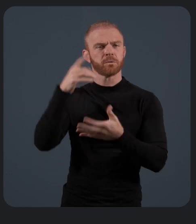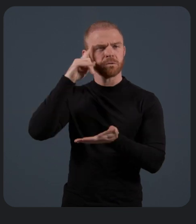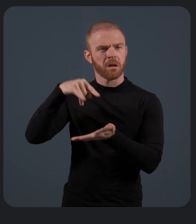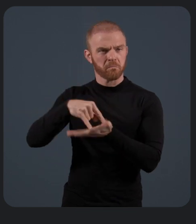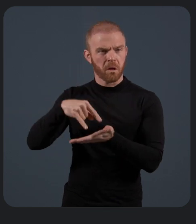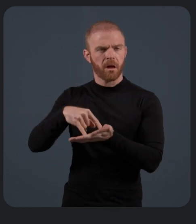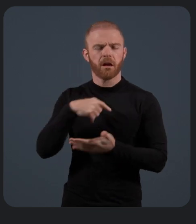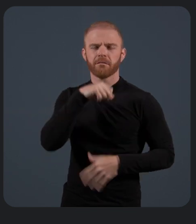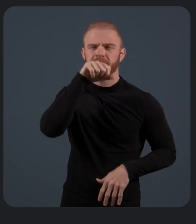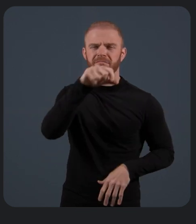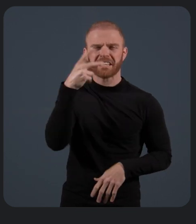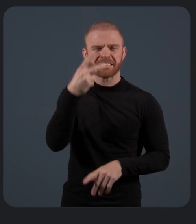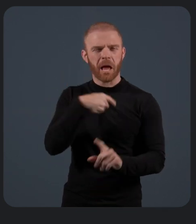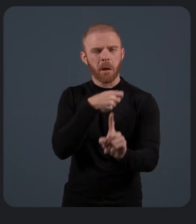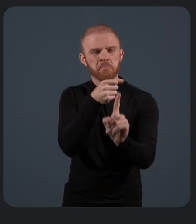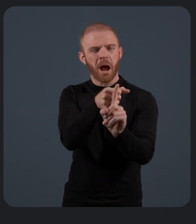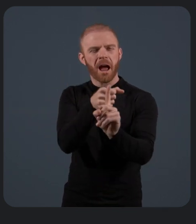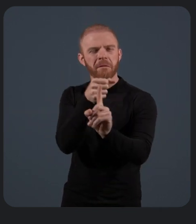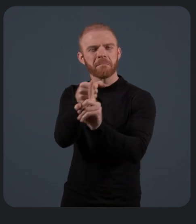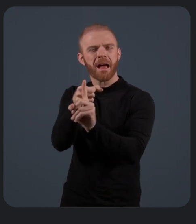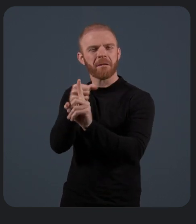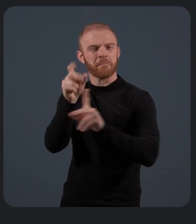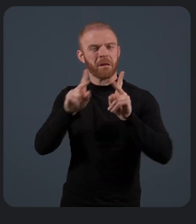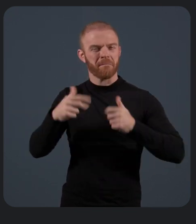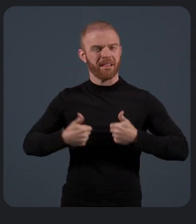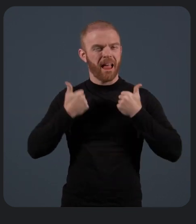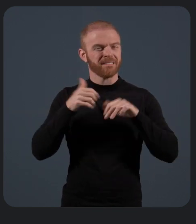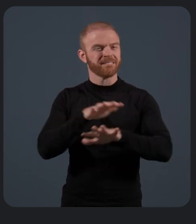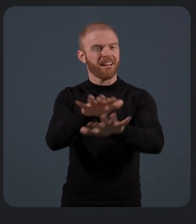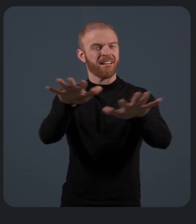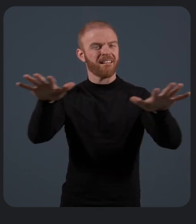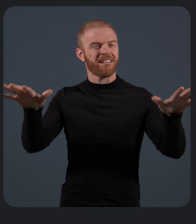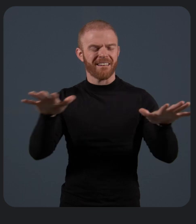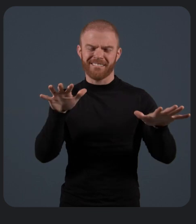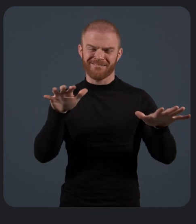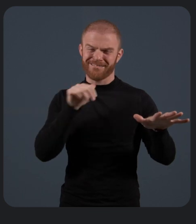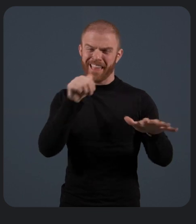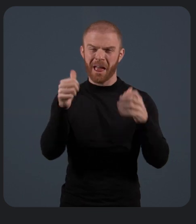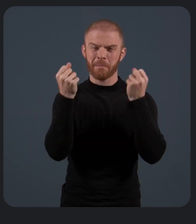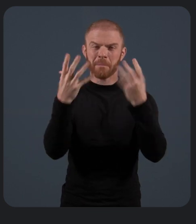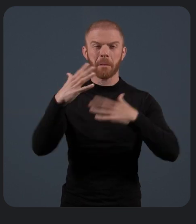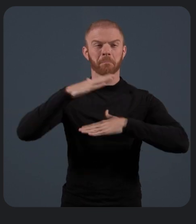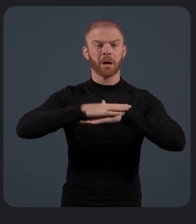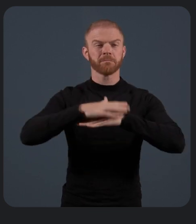and I love seeing the impact we can have on people's lives. There aren't many platforms where